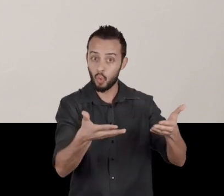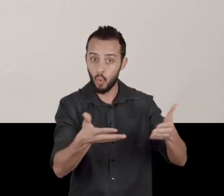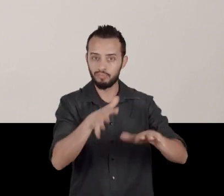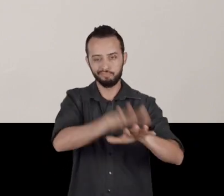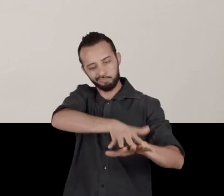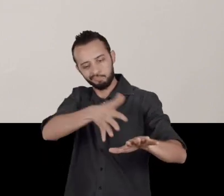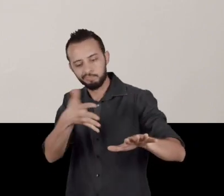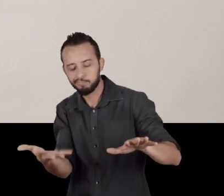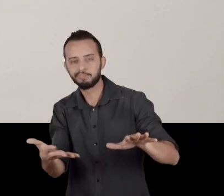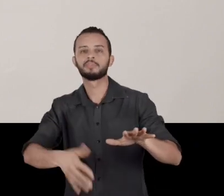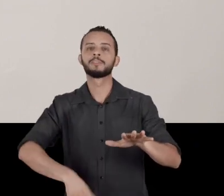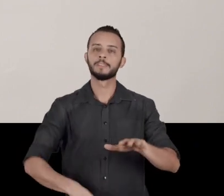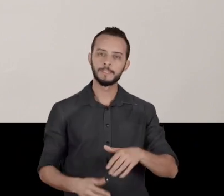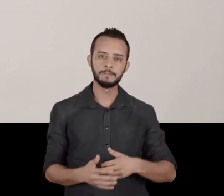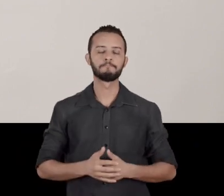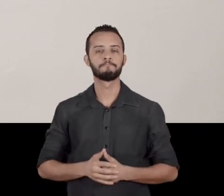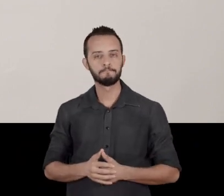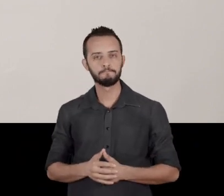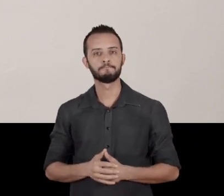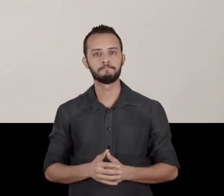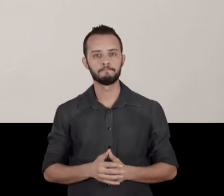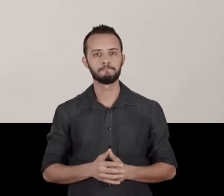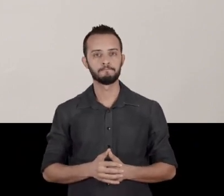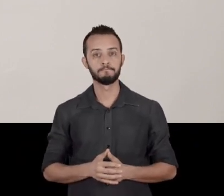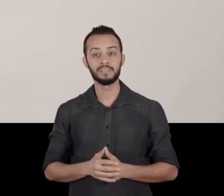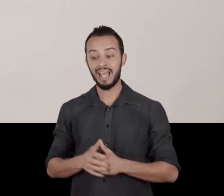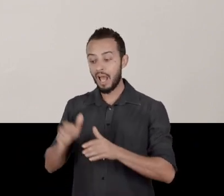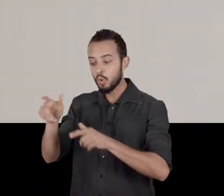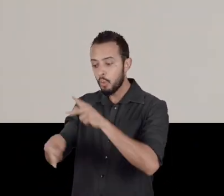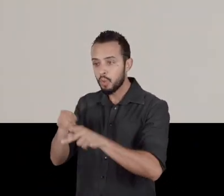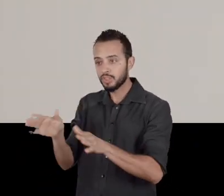The national blanket might not include the ghetto regions.